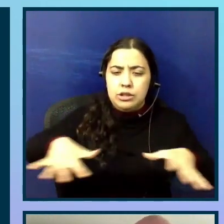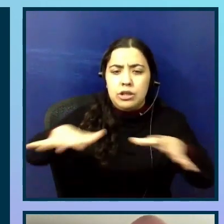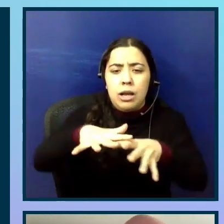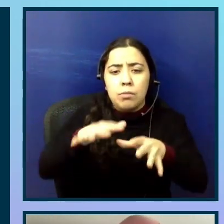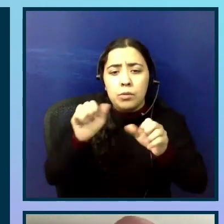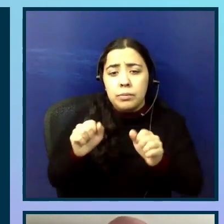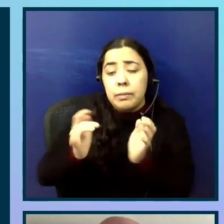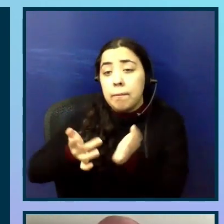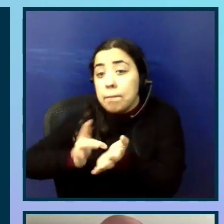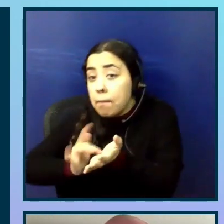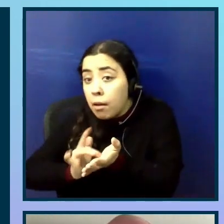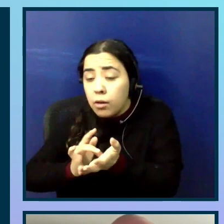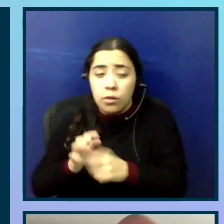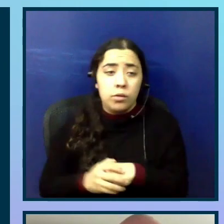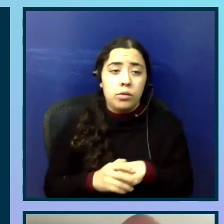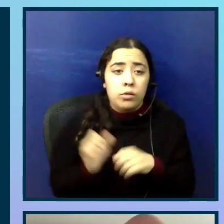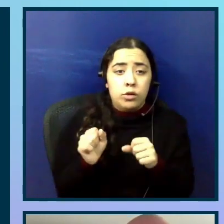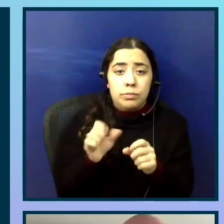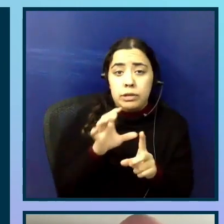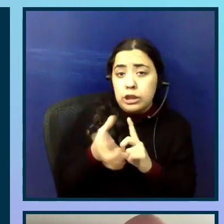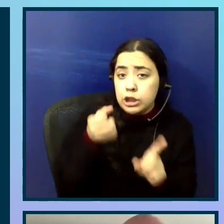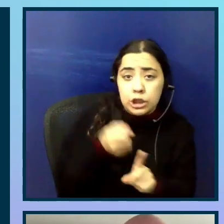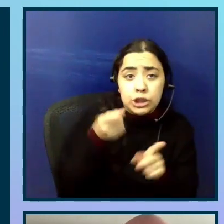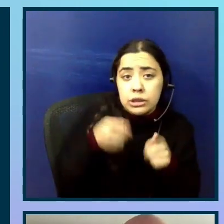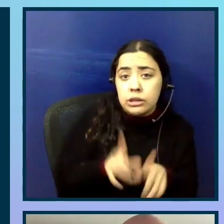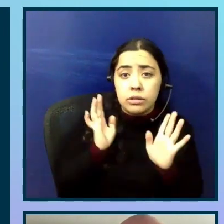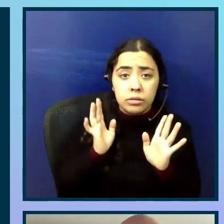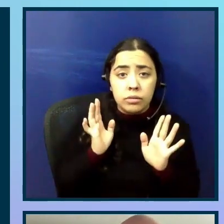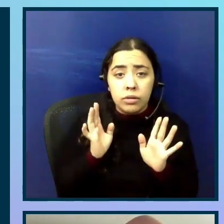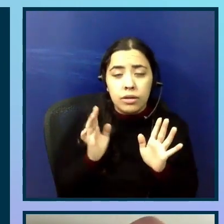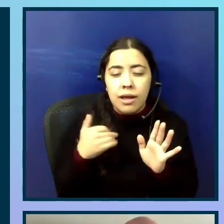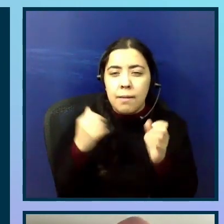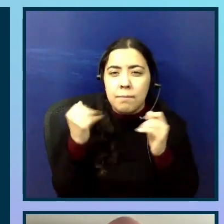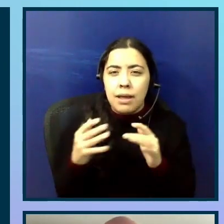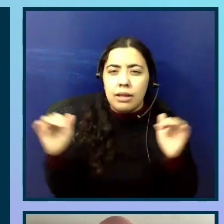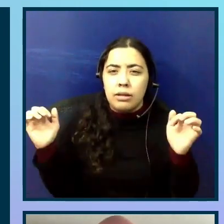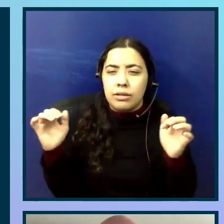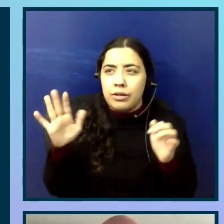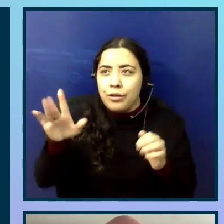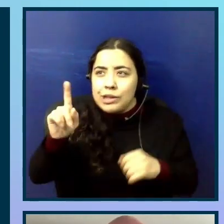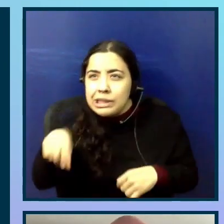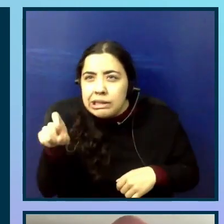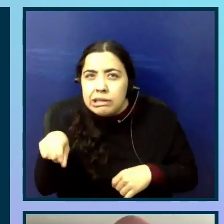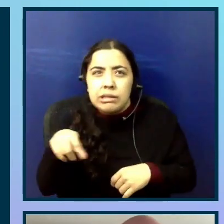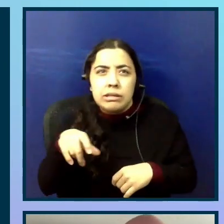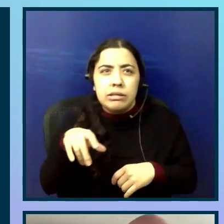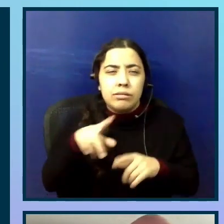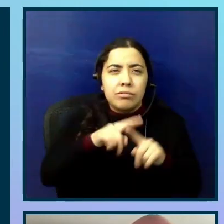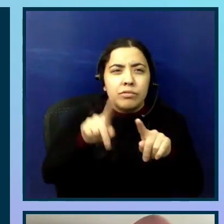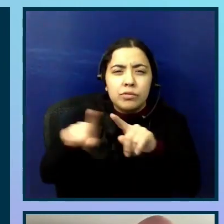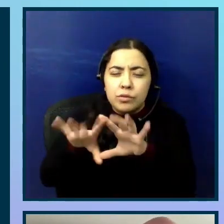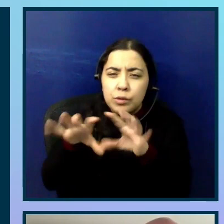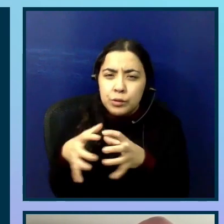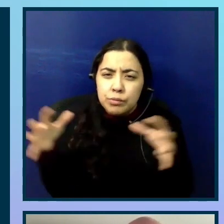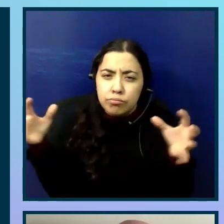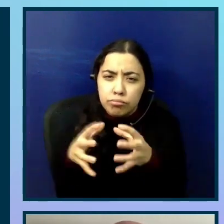There's enormous amount of intersectionality between needs within groups. And there is experience,